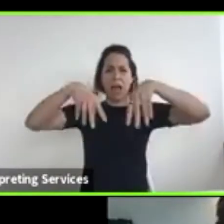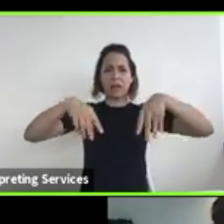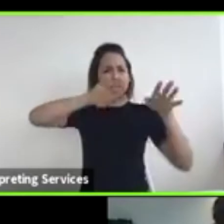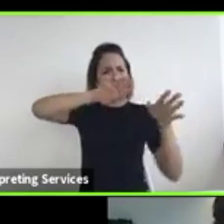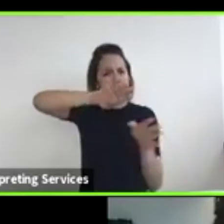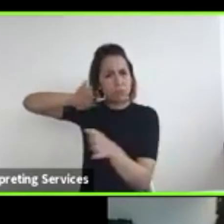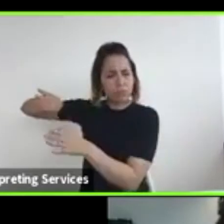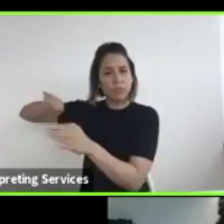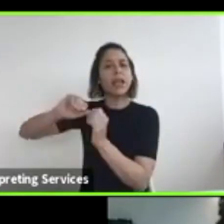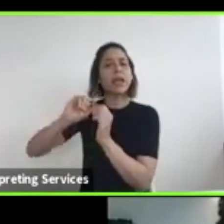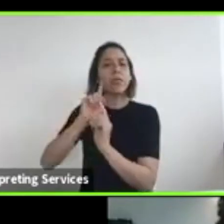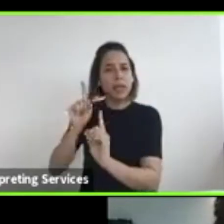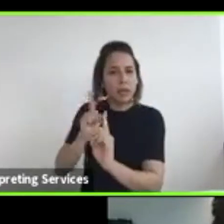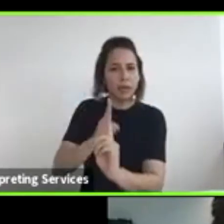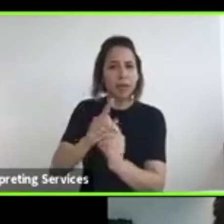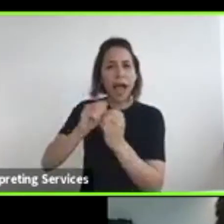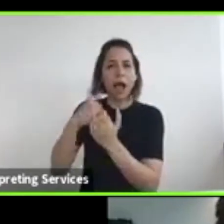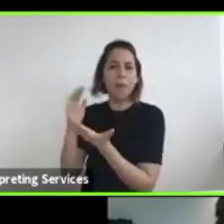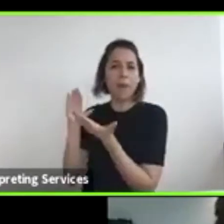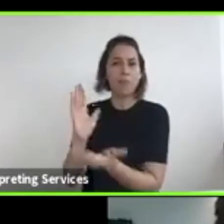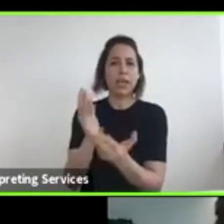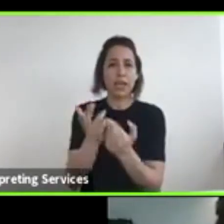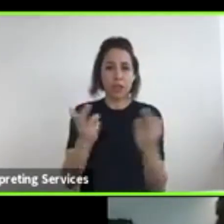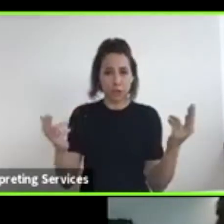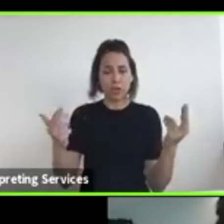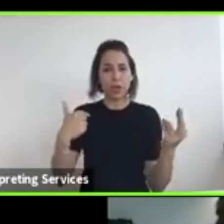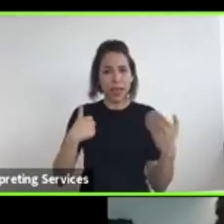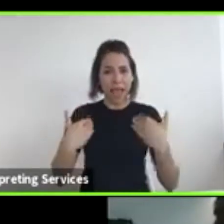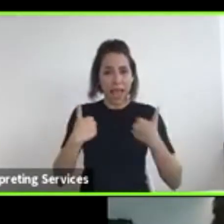MY -- IN MY REACH, TO CONTINUE TO AMPLIFY